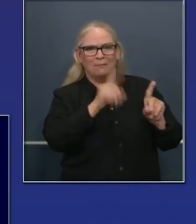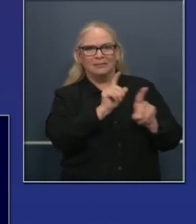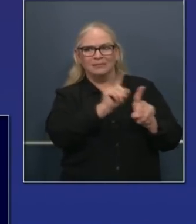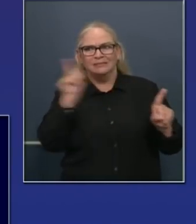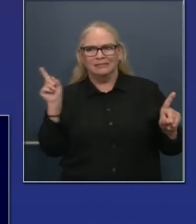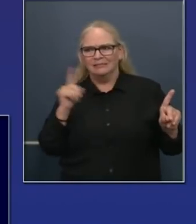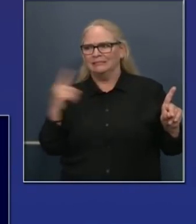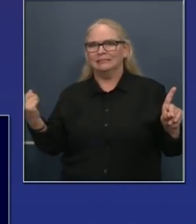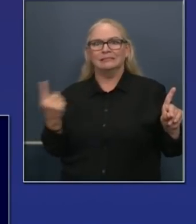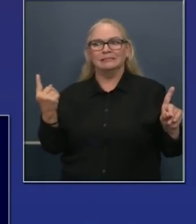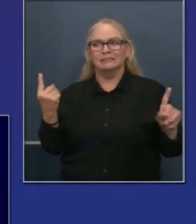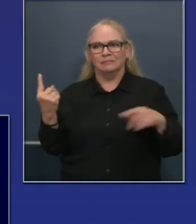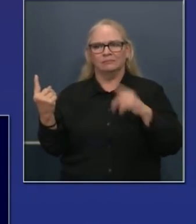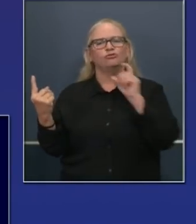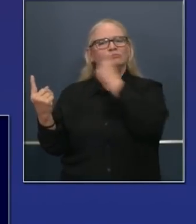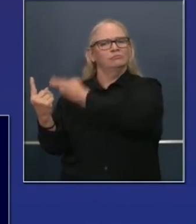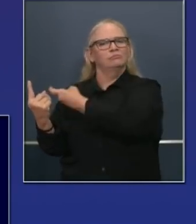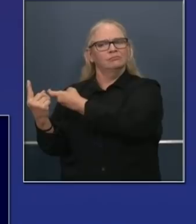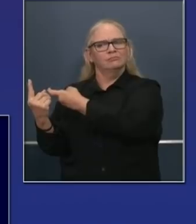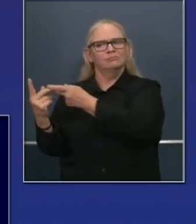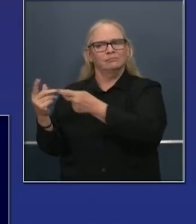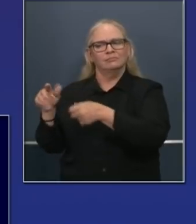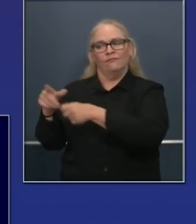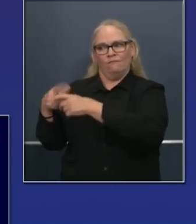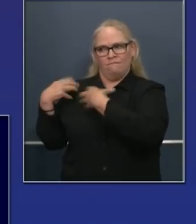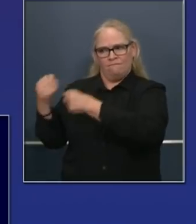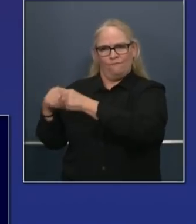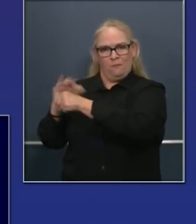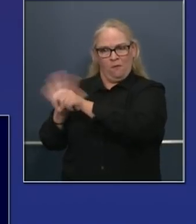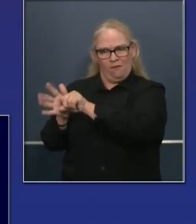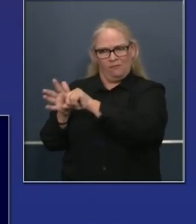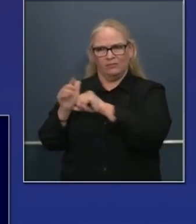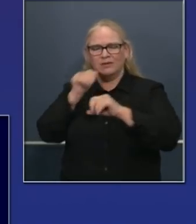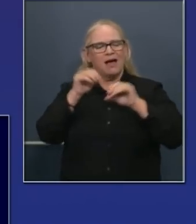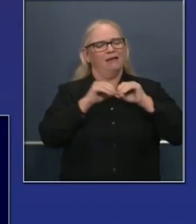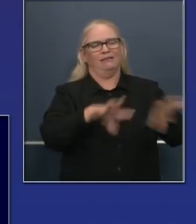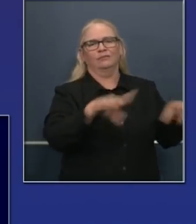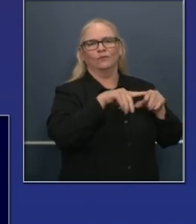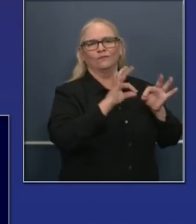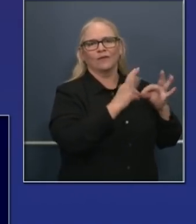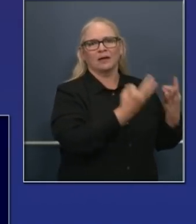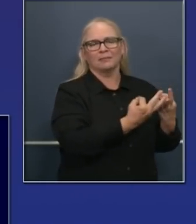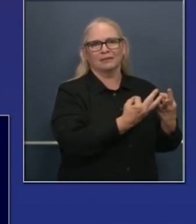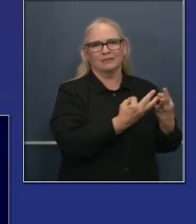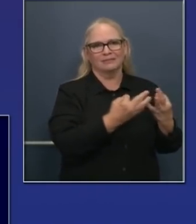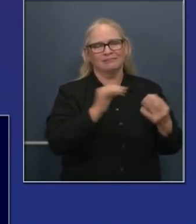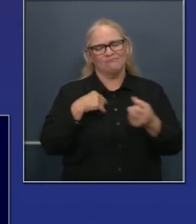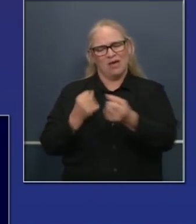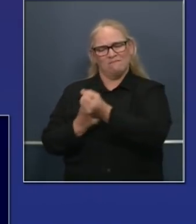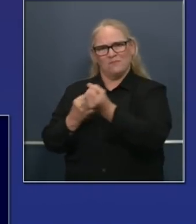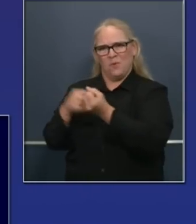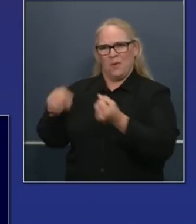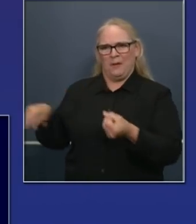THAT MAY NEED THAT SUPPORT TO BE ISOLATED AND QUARANTINED SO WE'RE OPENING UP A PORTFOLIO